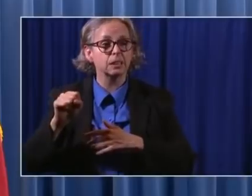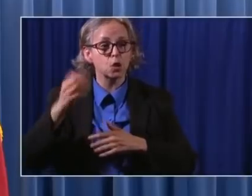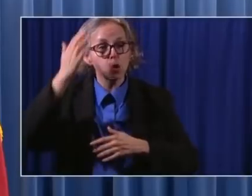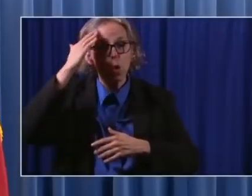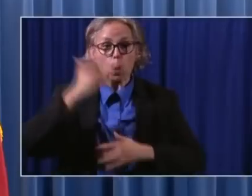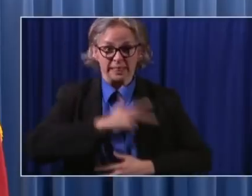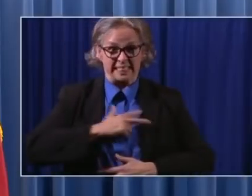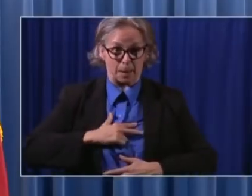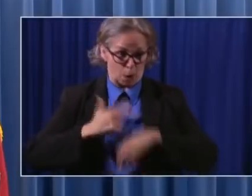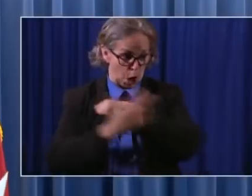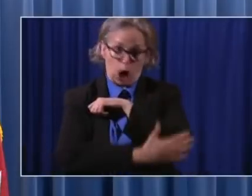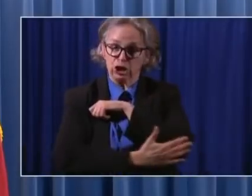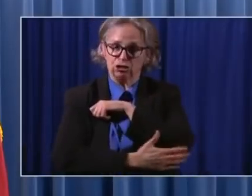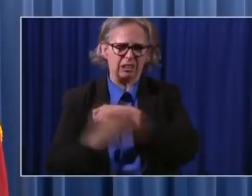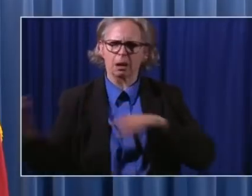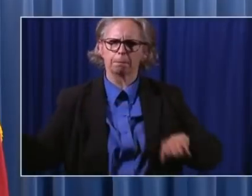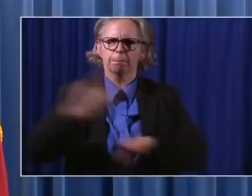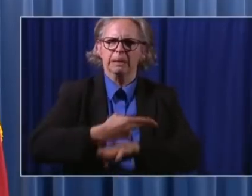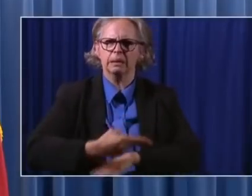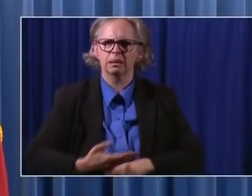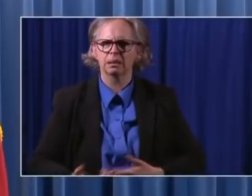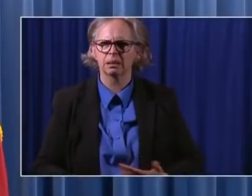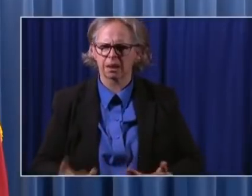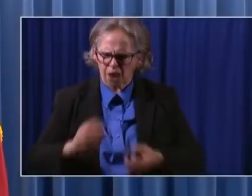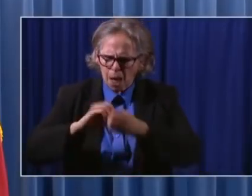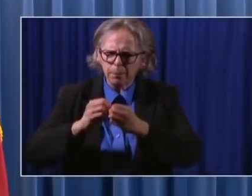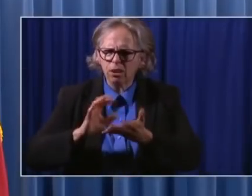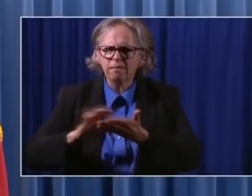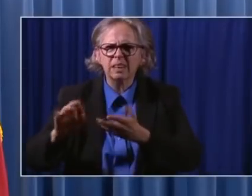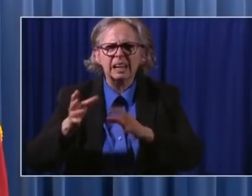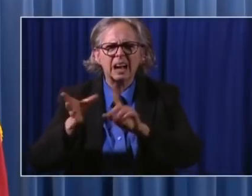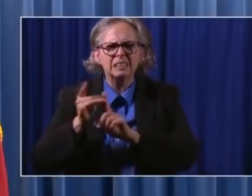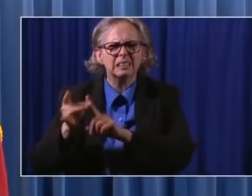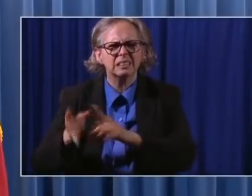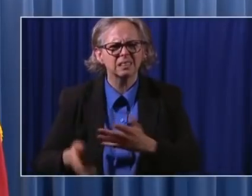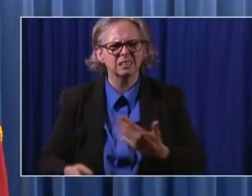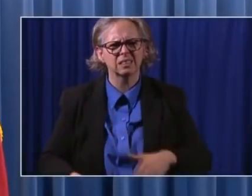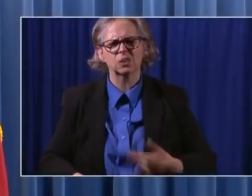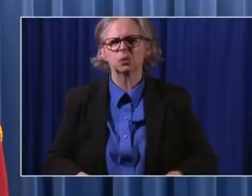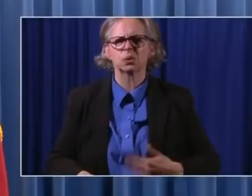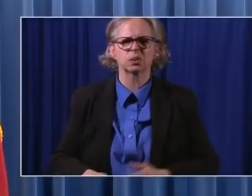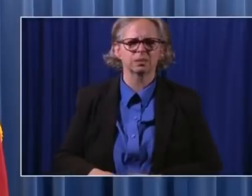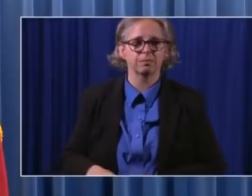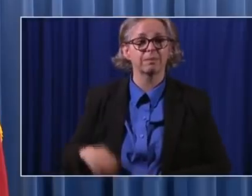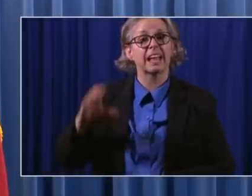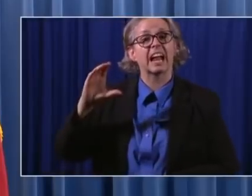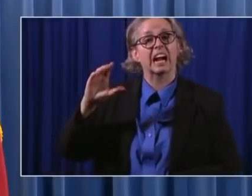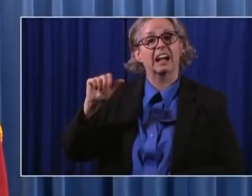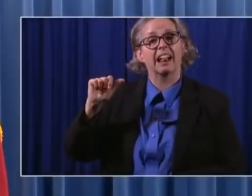360,000 RESIDENTS HAS HAD MORE CASES DURING THE PAST 2 WEEKS THAN THE ENTIRE COUNTRY OF DENMARK, POPULATION 5.8 MILLION HAS HAD DURING THE SAME PERIOD